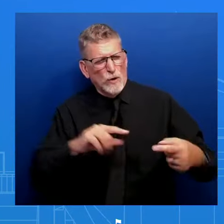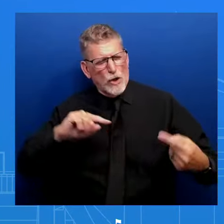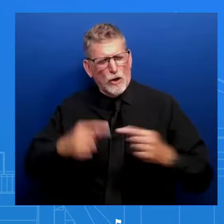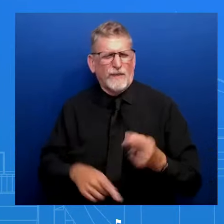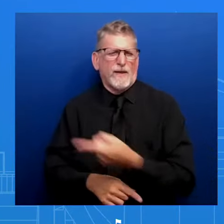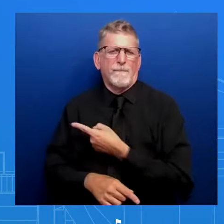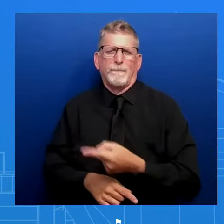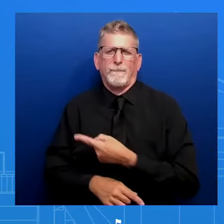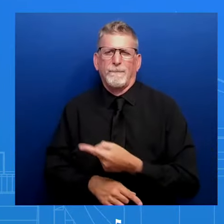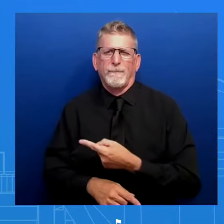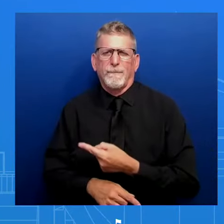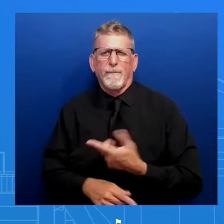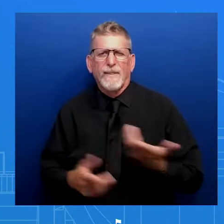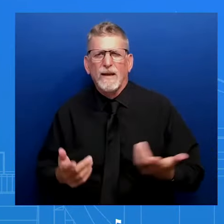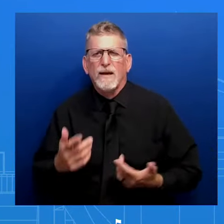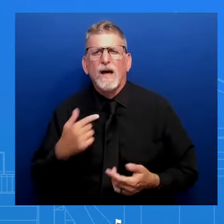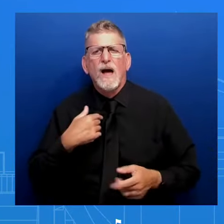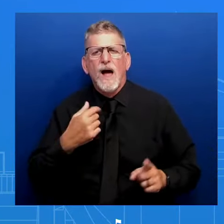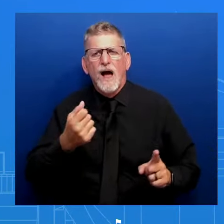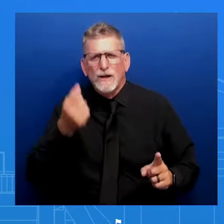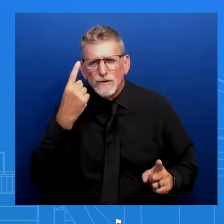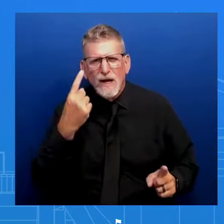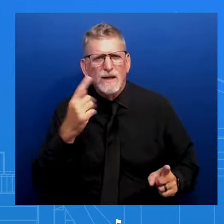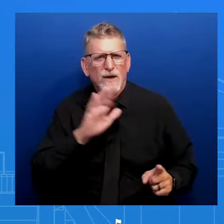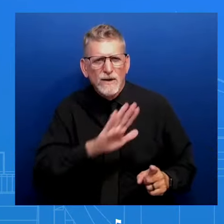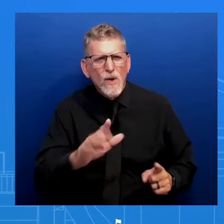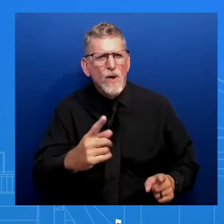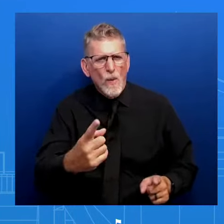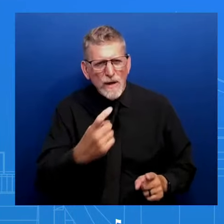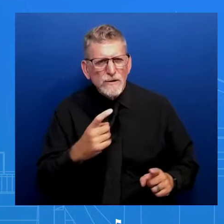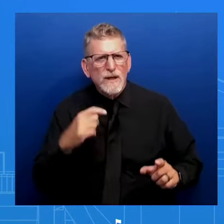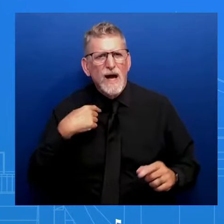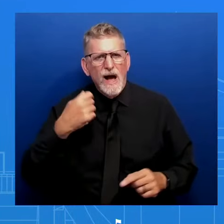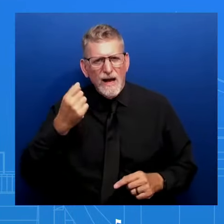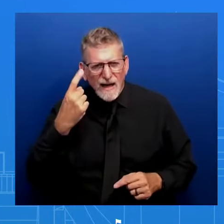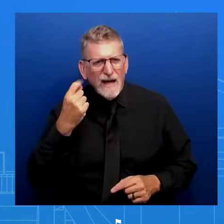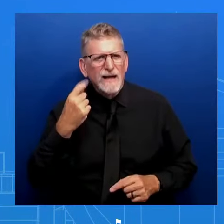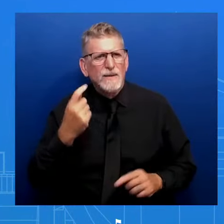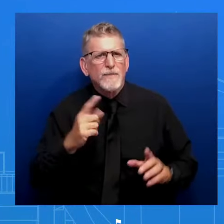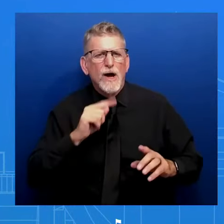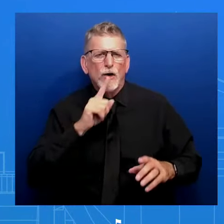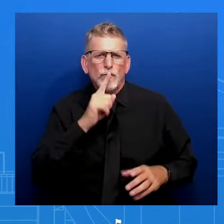this is truly, truly on Senator Tuberville here. The Press: Does there ever come a point, though, where, you know --